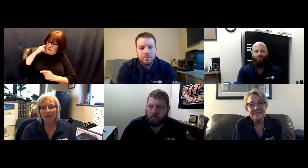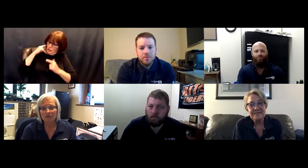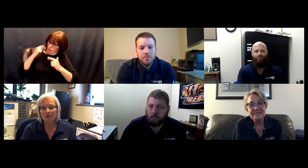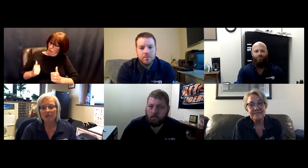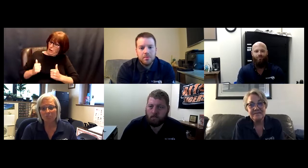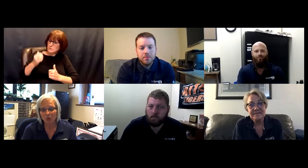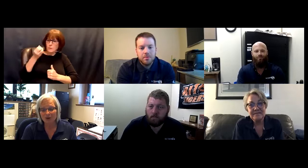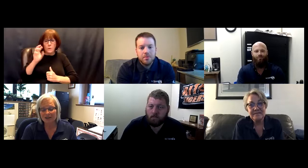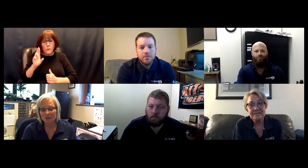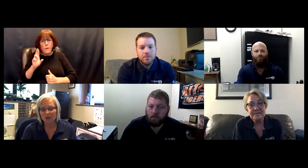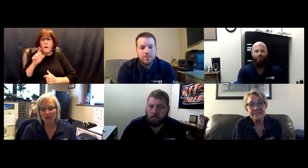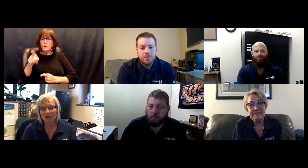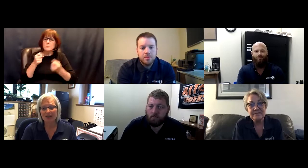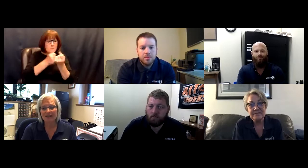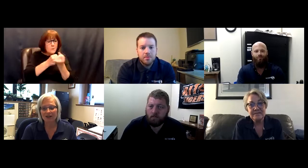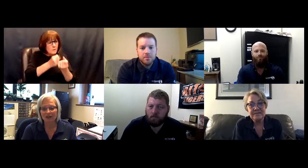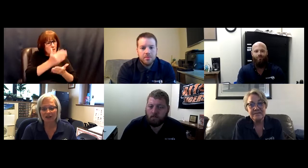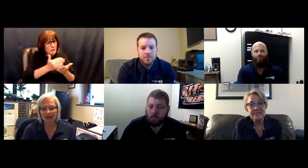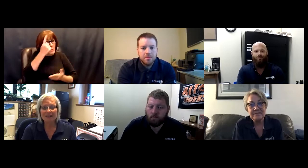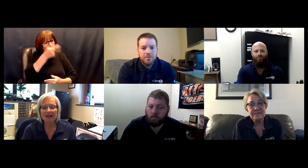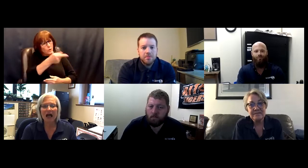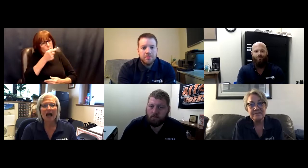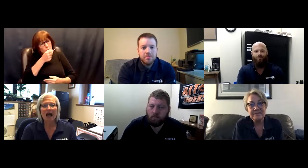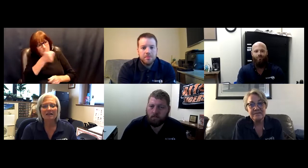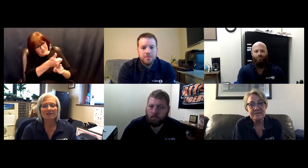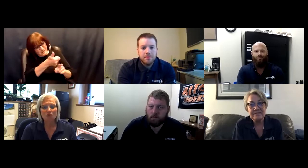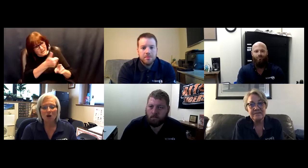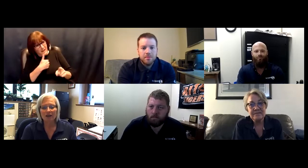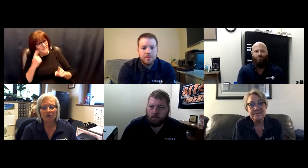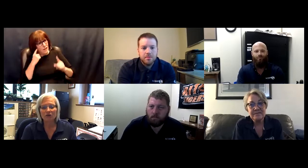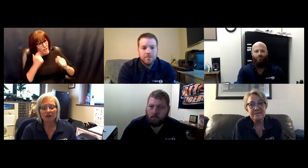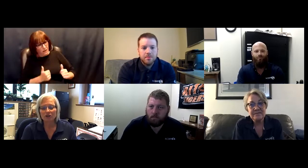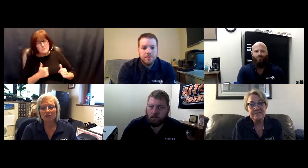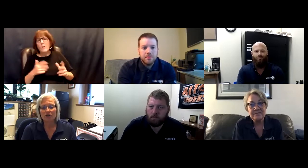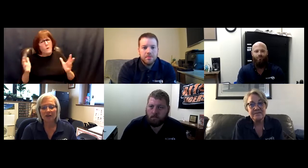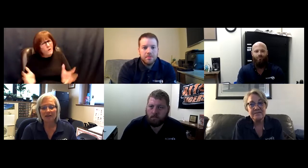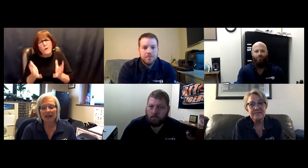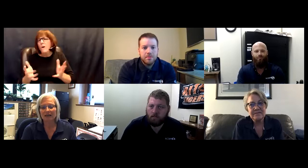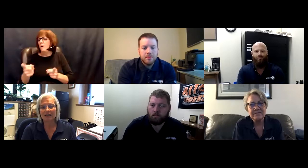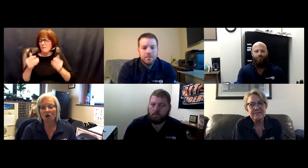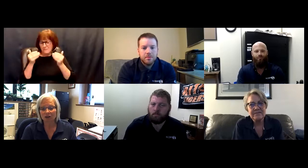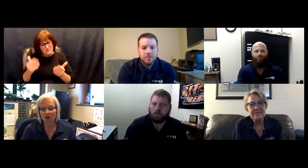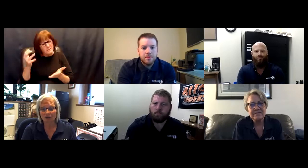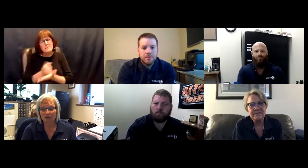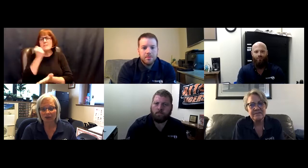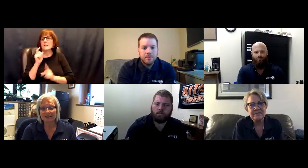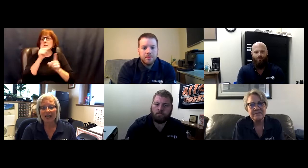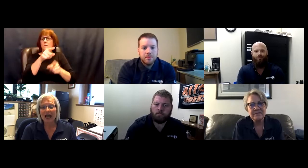you support someone who has hearing loss I strongly encourage you to attend an ALDA conference